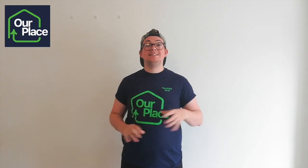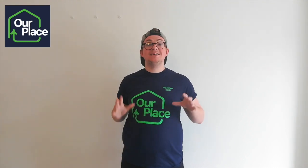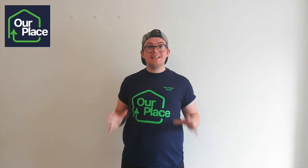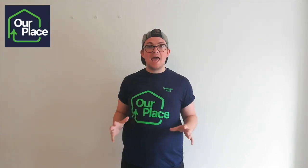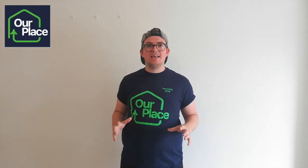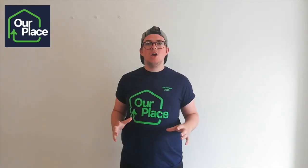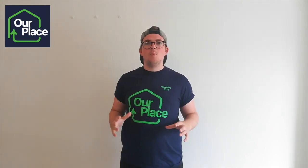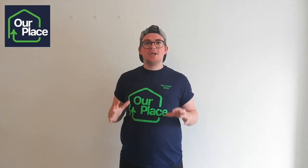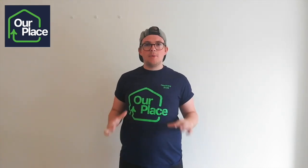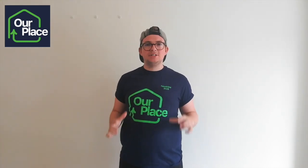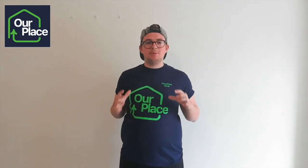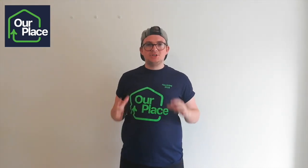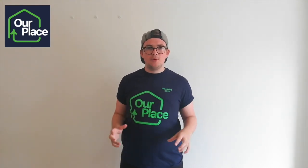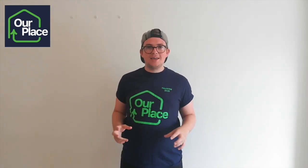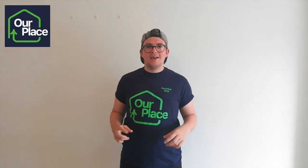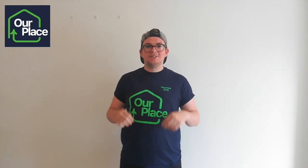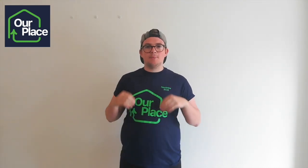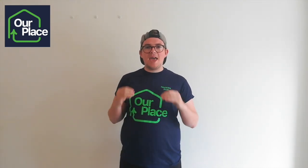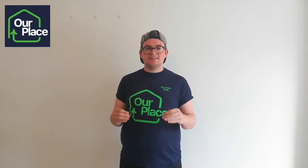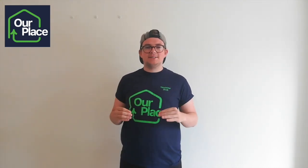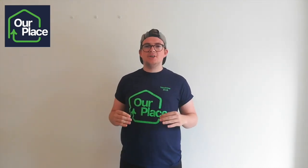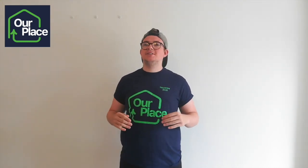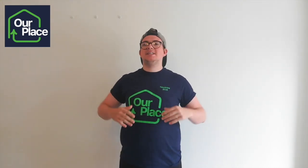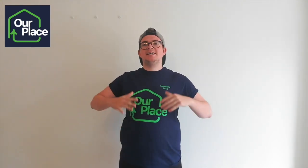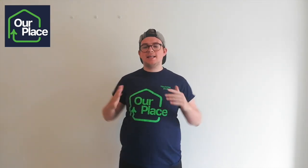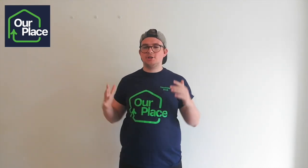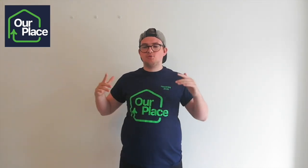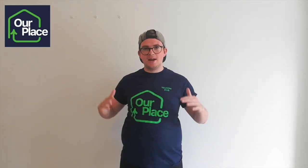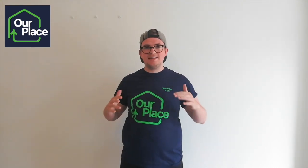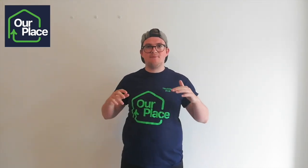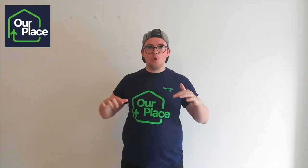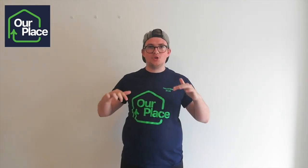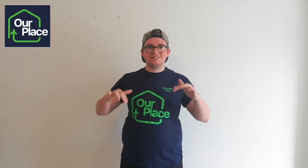today we're going to be doing some exercises to get us ready for the day